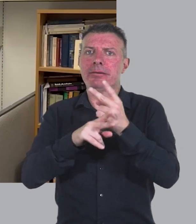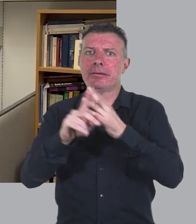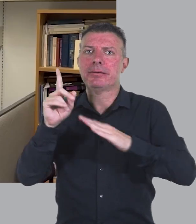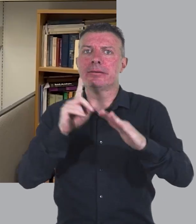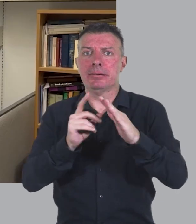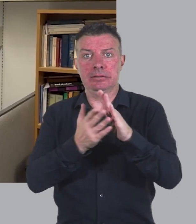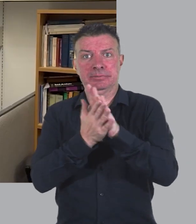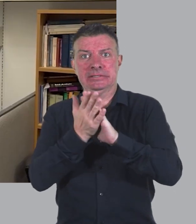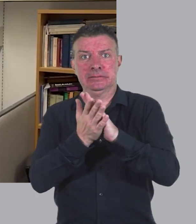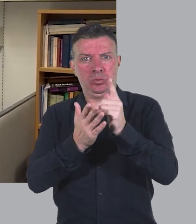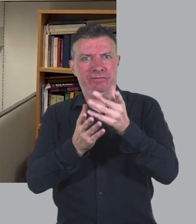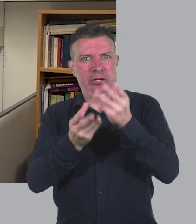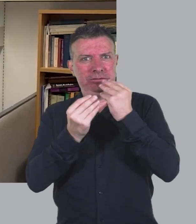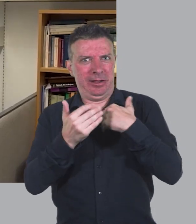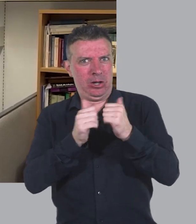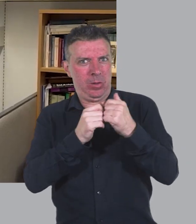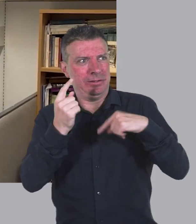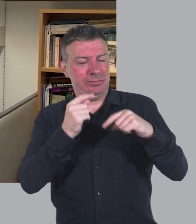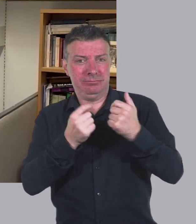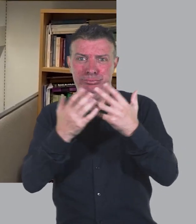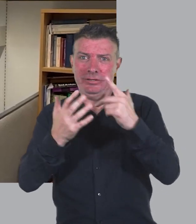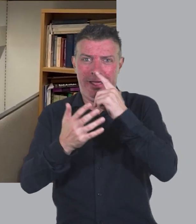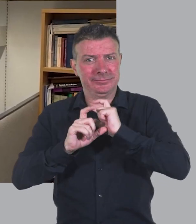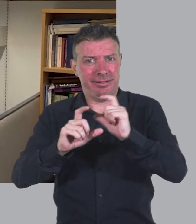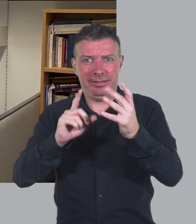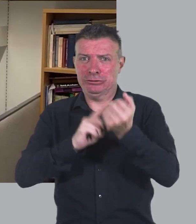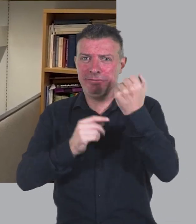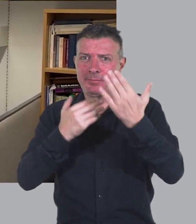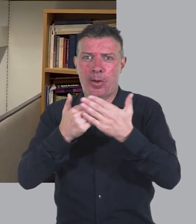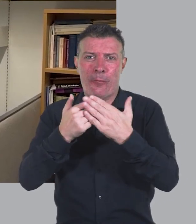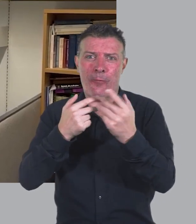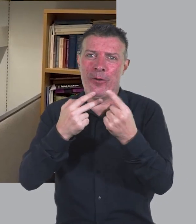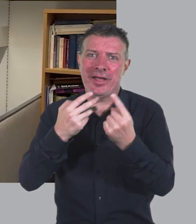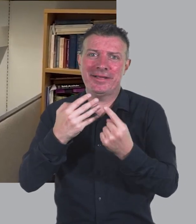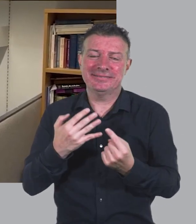This means that, as you've heard from my colleagues, much can be achieved